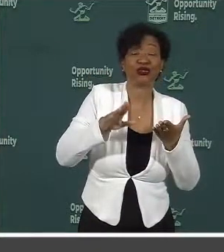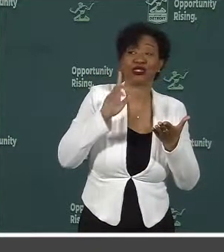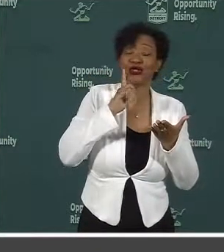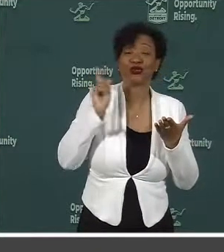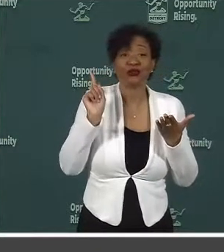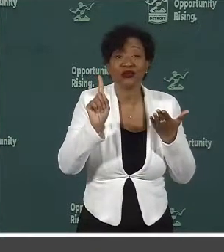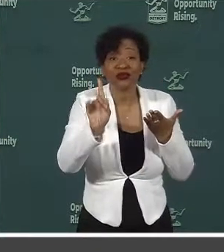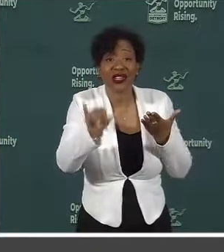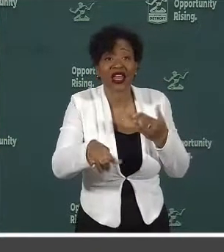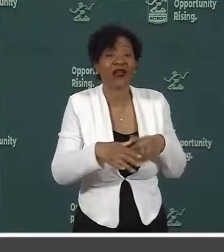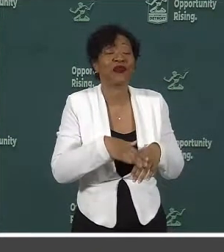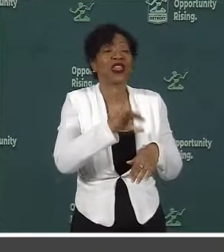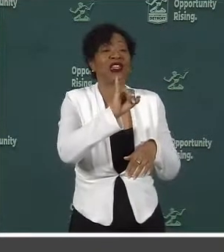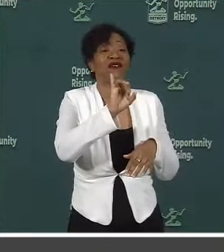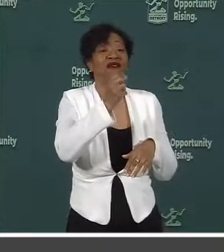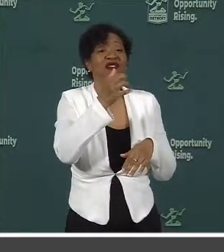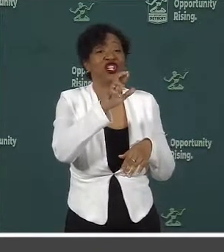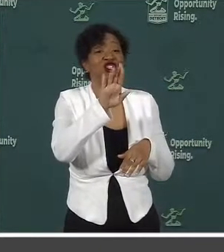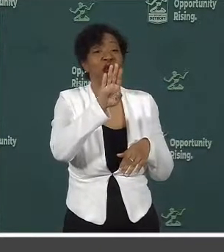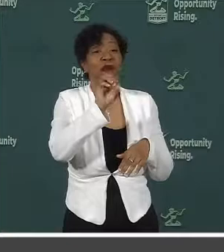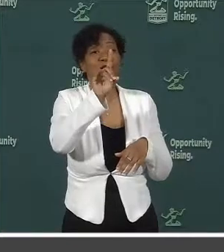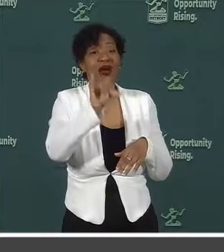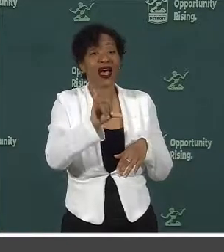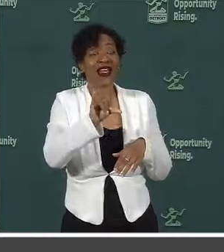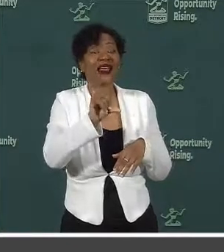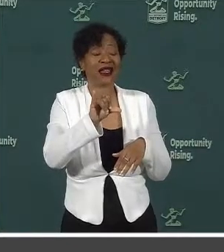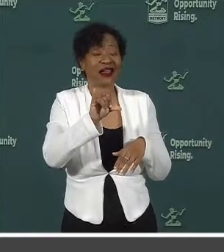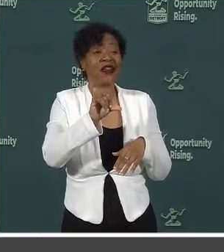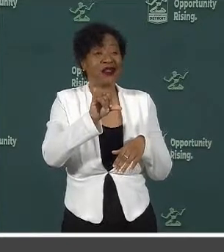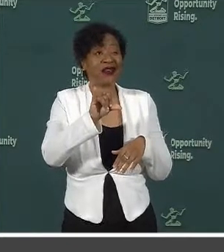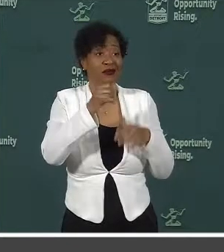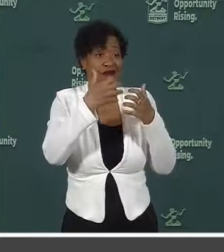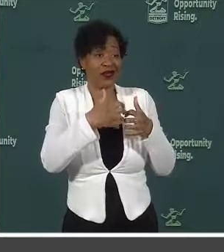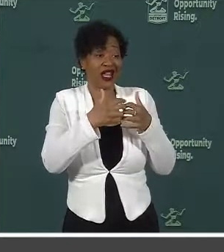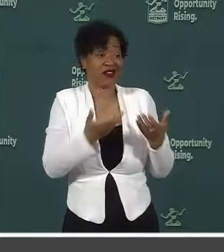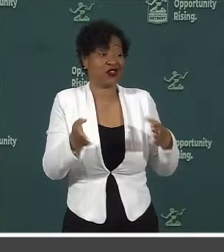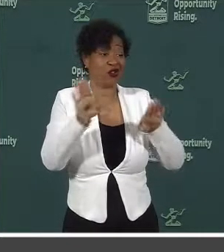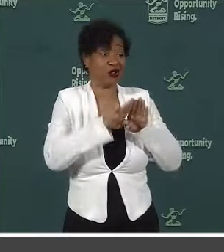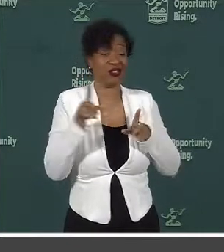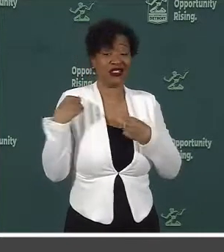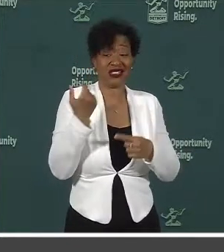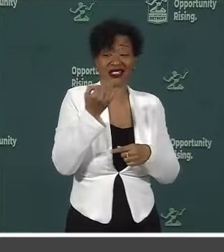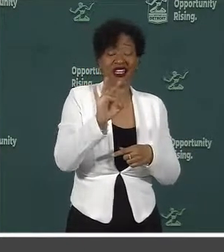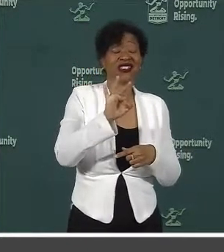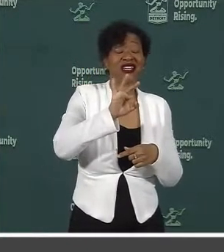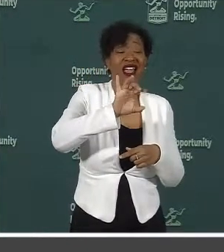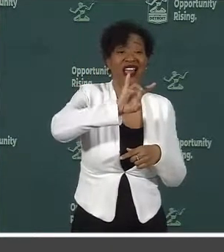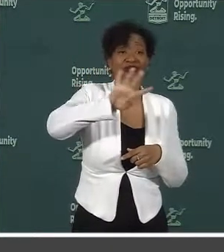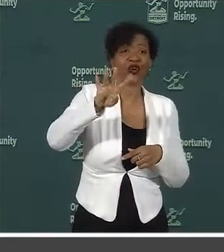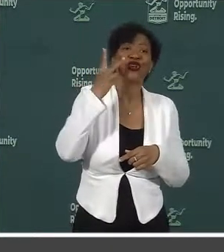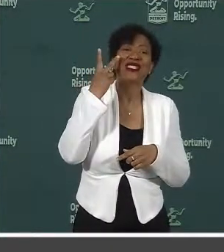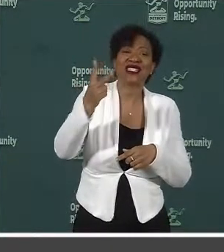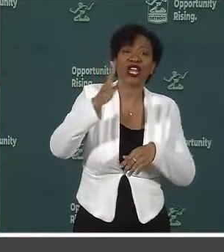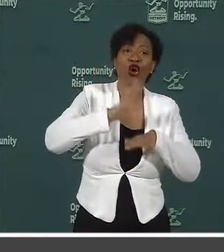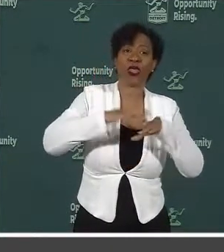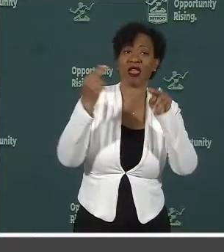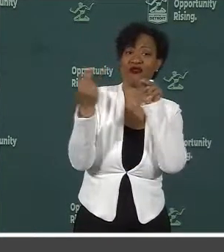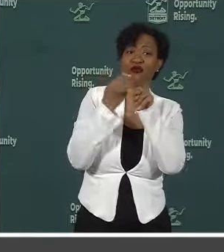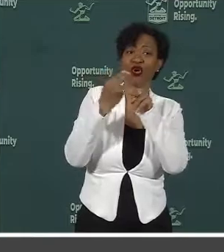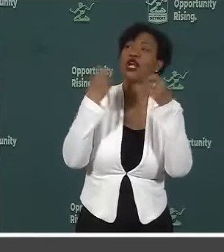PLANT WHICH HAS BEEN CLOSED NOW SINCE NINETEEN EIGHTY FOUR YOU SAW THE FREEWAY AS YOU CAME HERE THE CADILLAC STAMPING